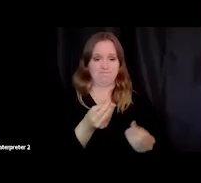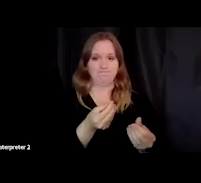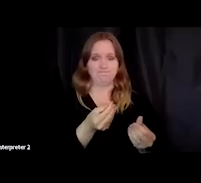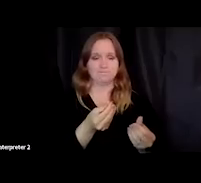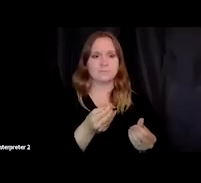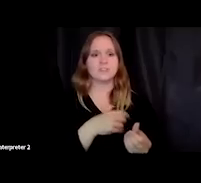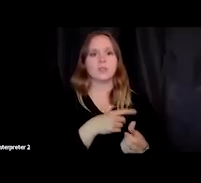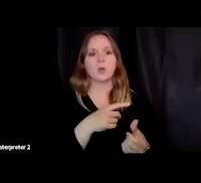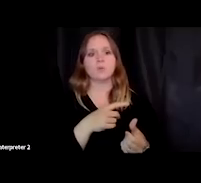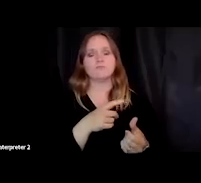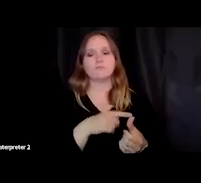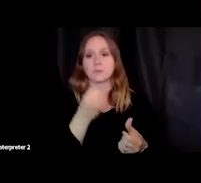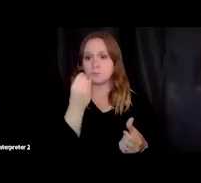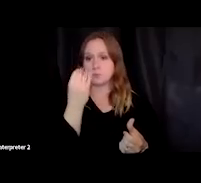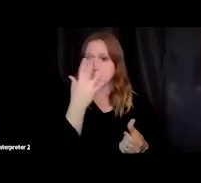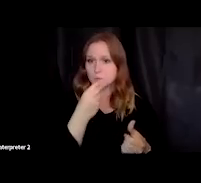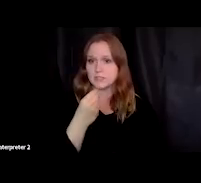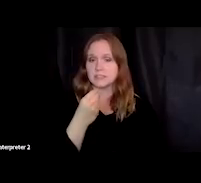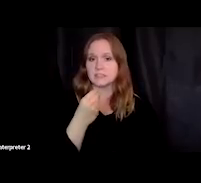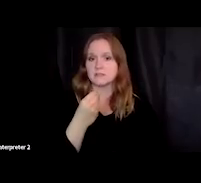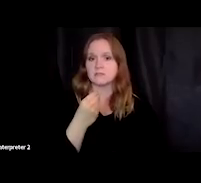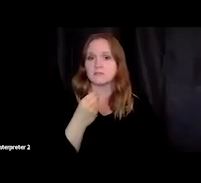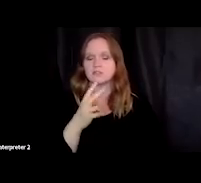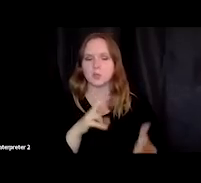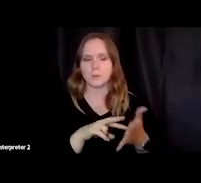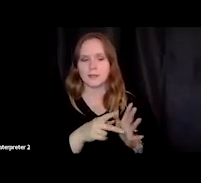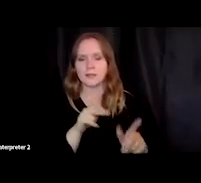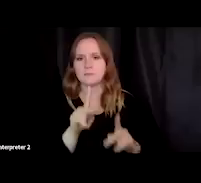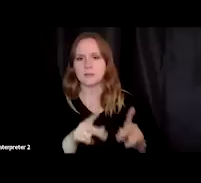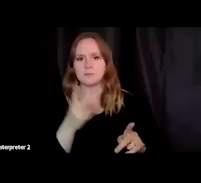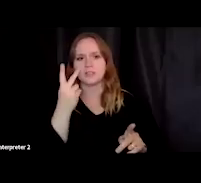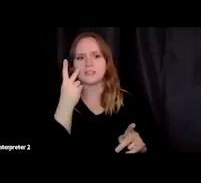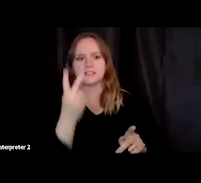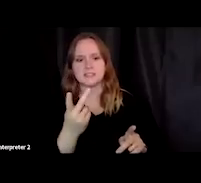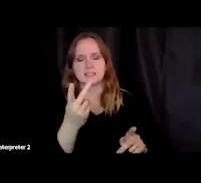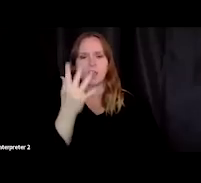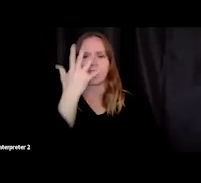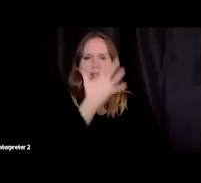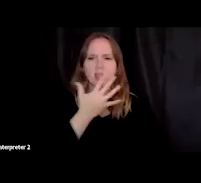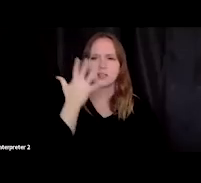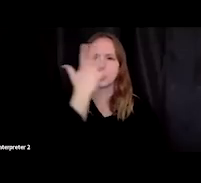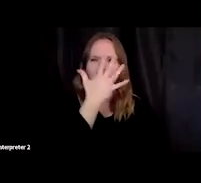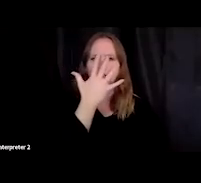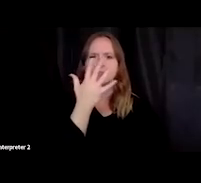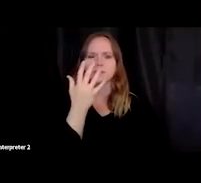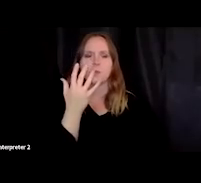So these are individuals who see this aesthetic appeal in unusual objects.